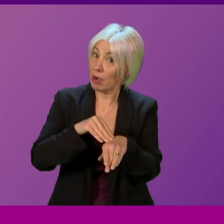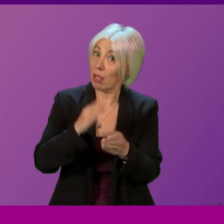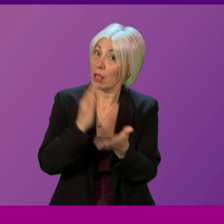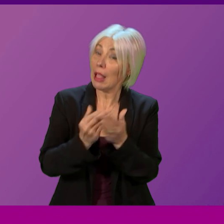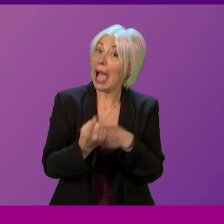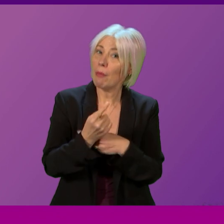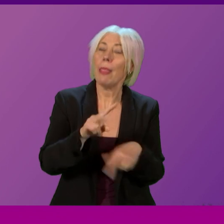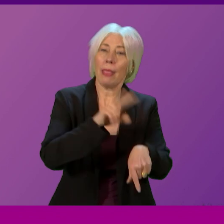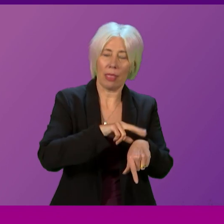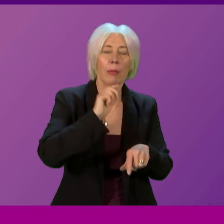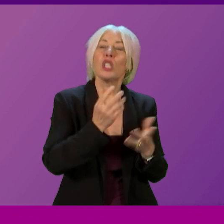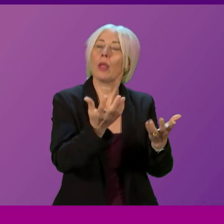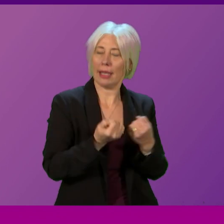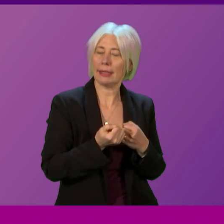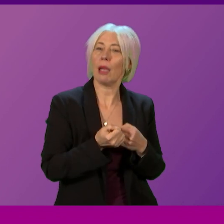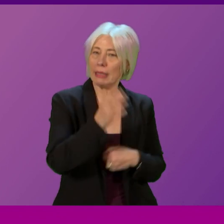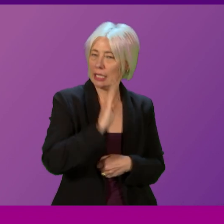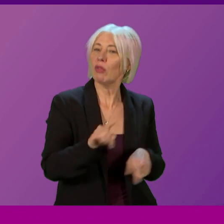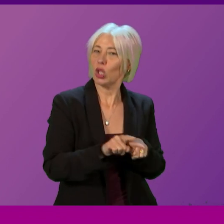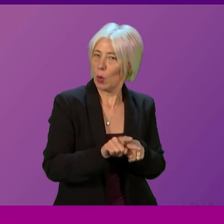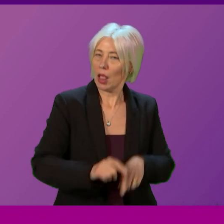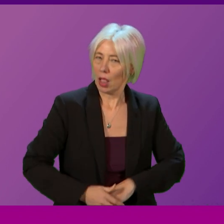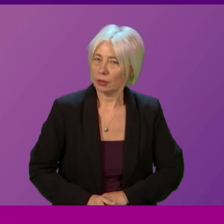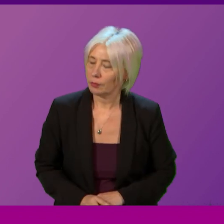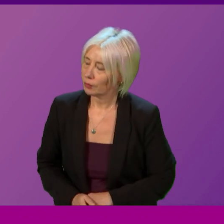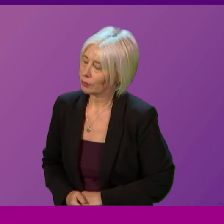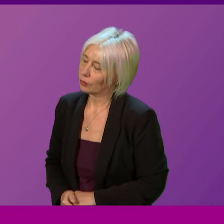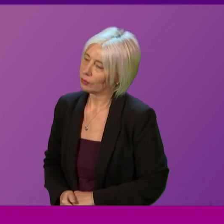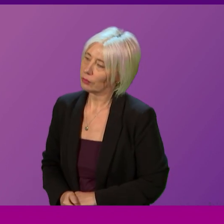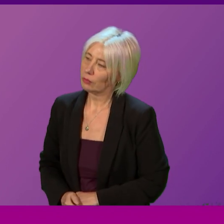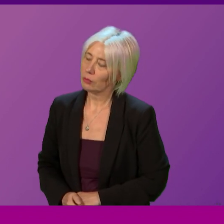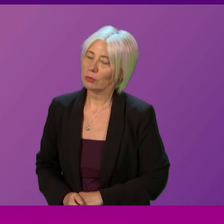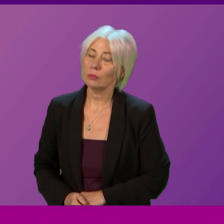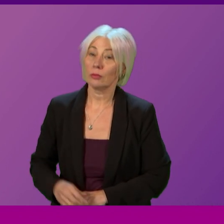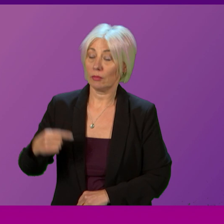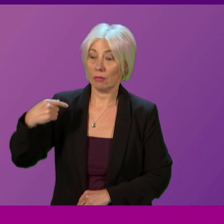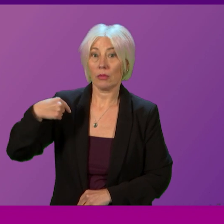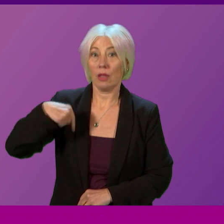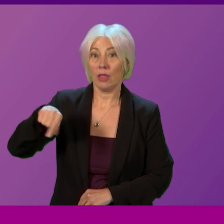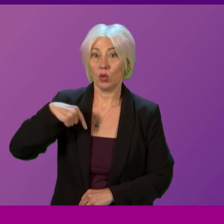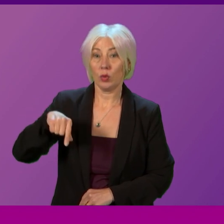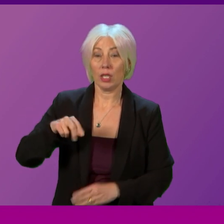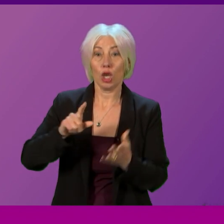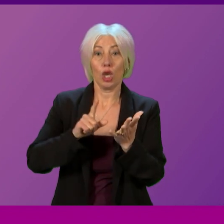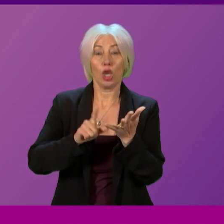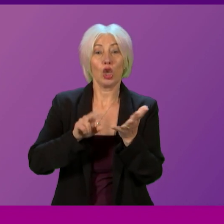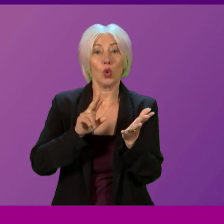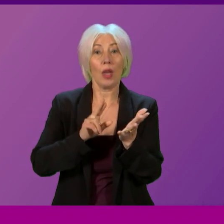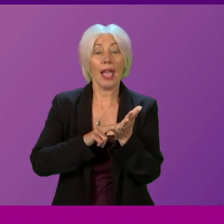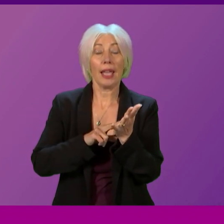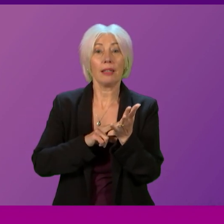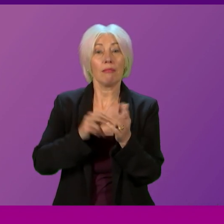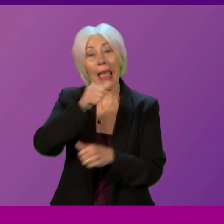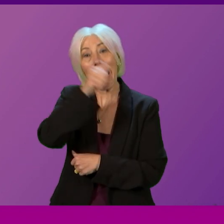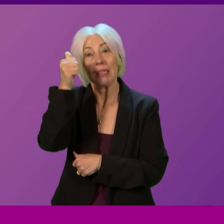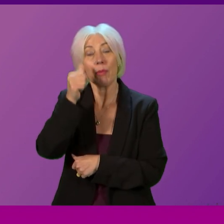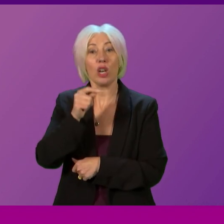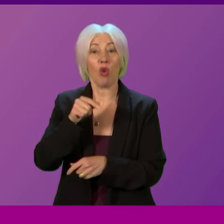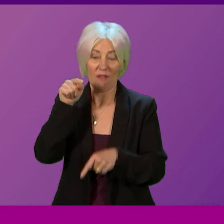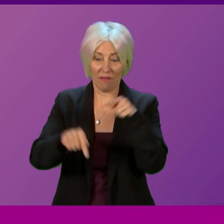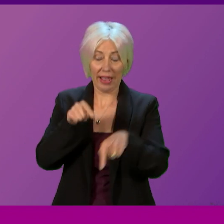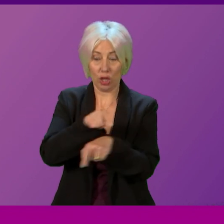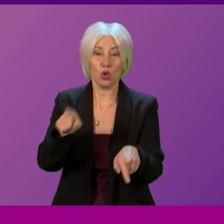This week, a United Nations expert on violence against women has condemned the Scottish National